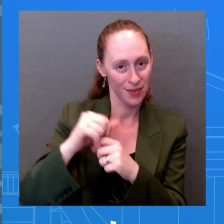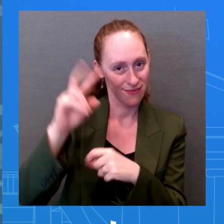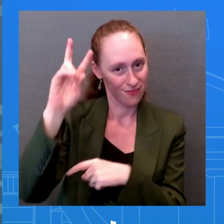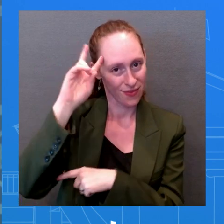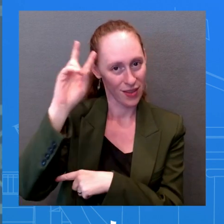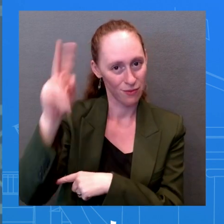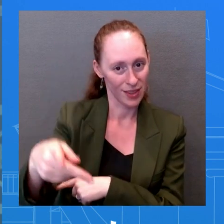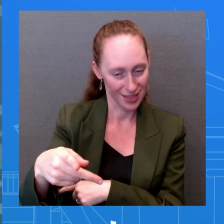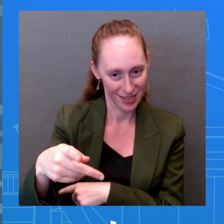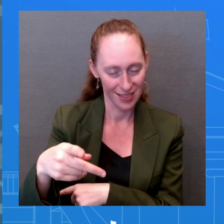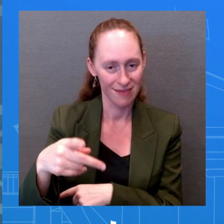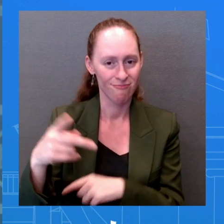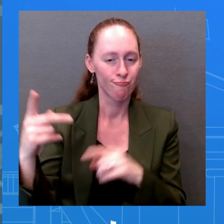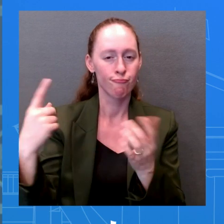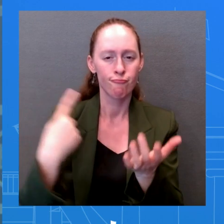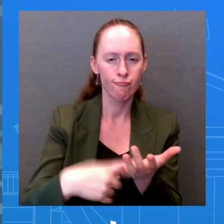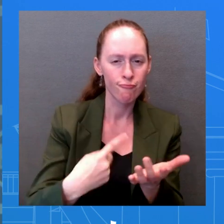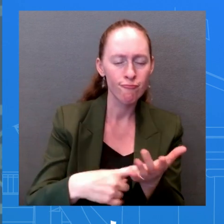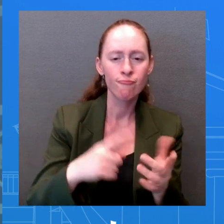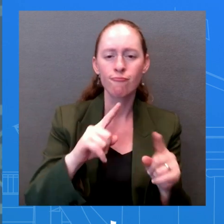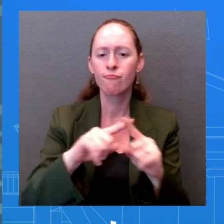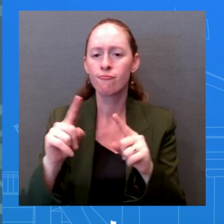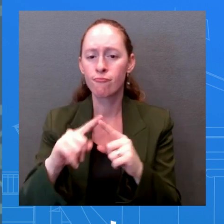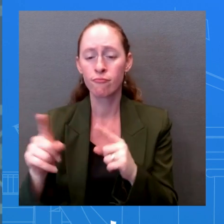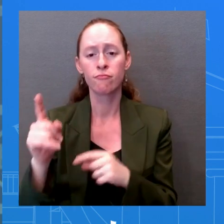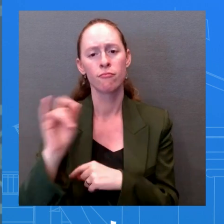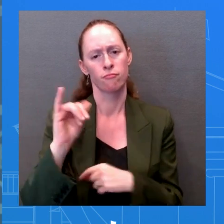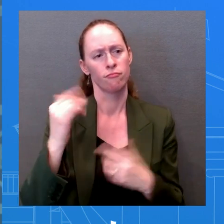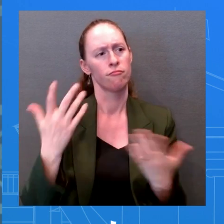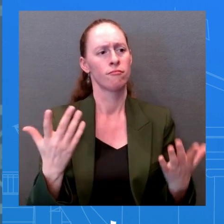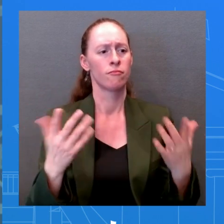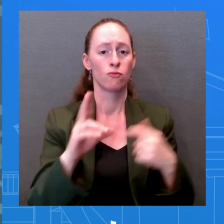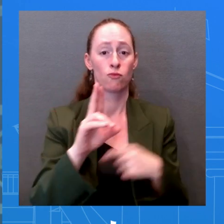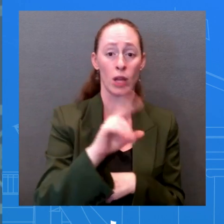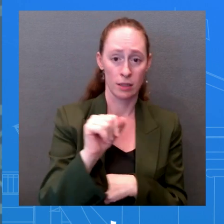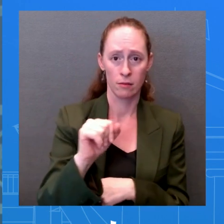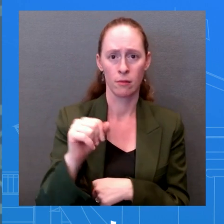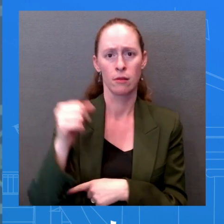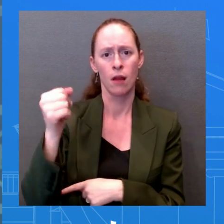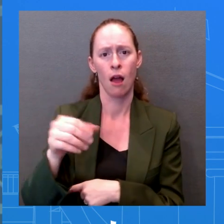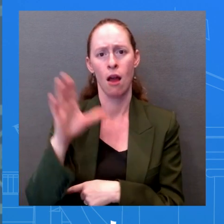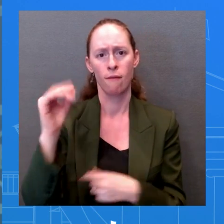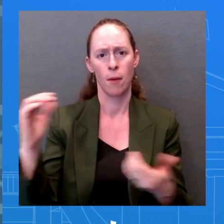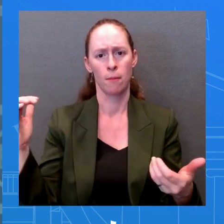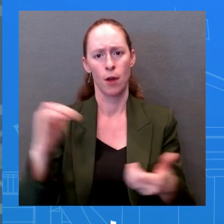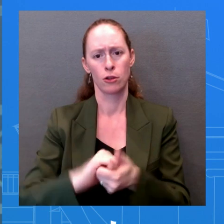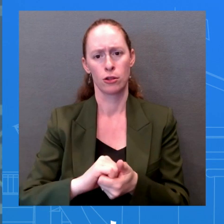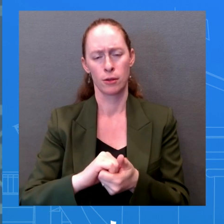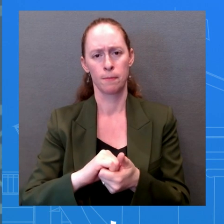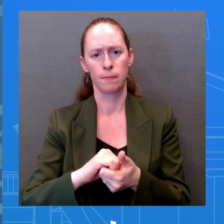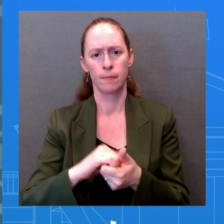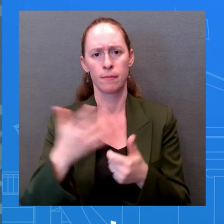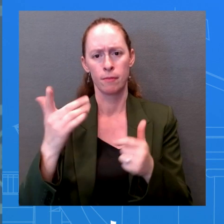U.S.-South African partnership on global health security, space cooperation, and other areas of bilat engagement.